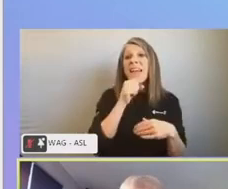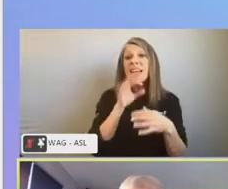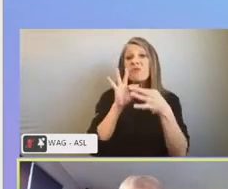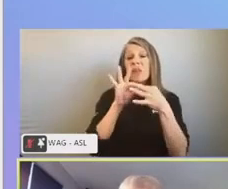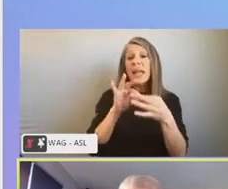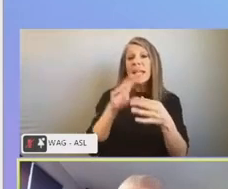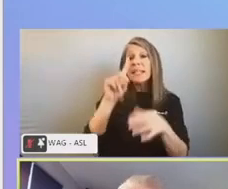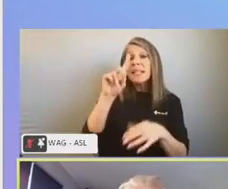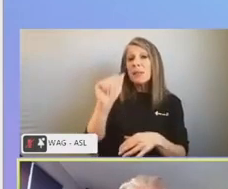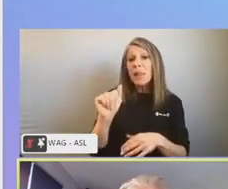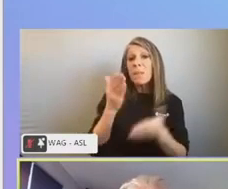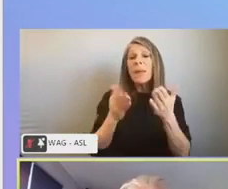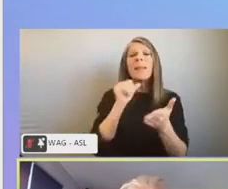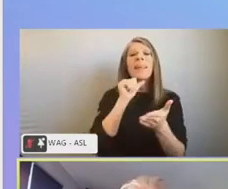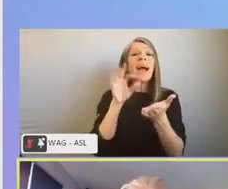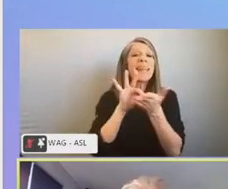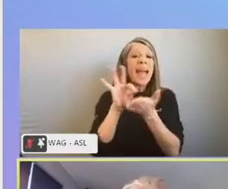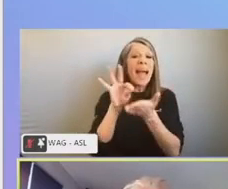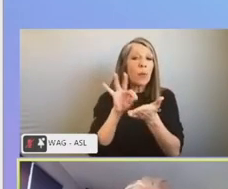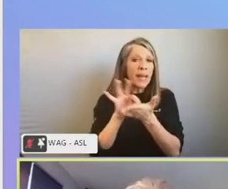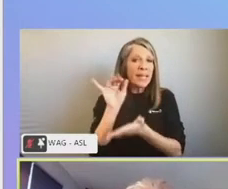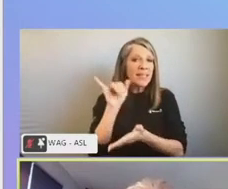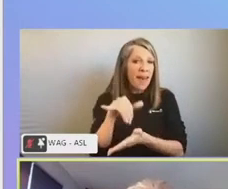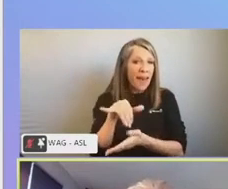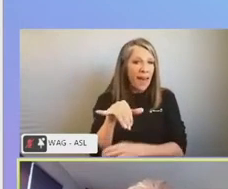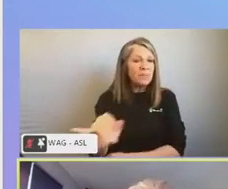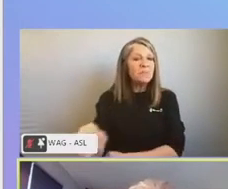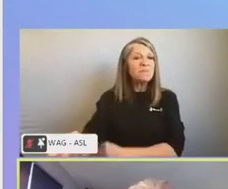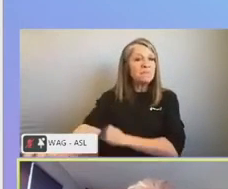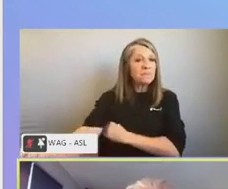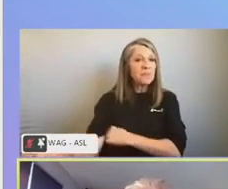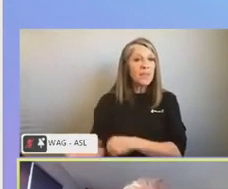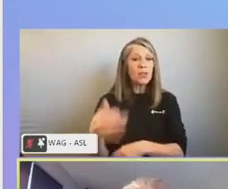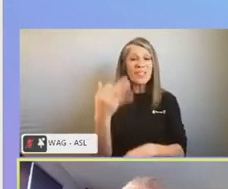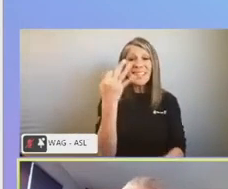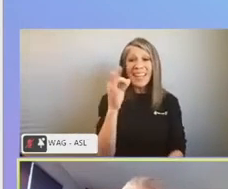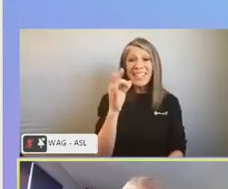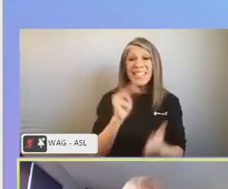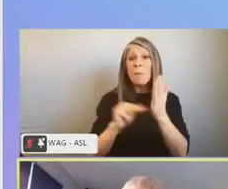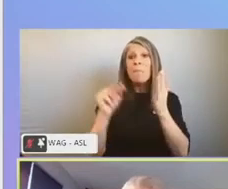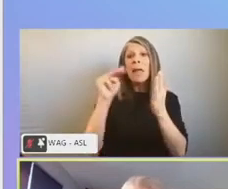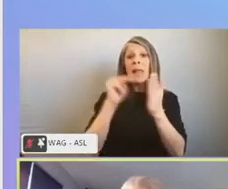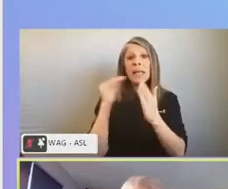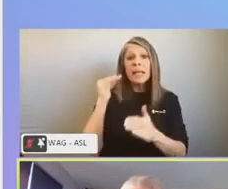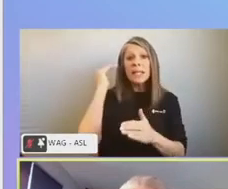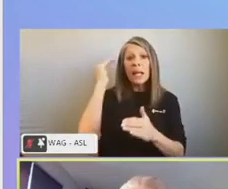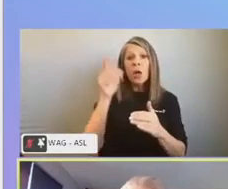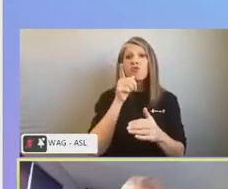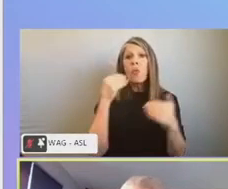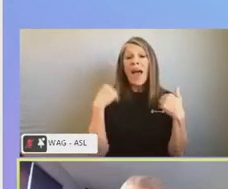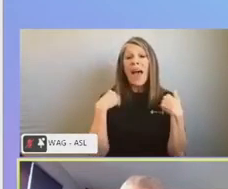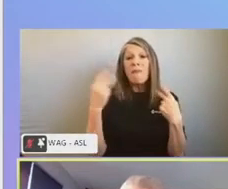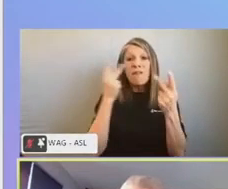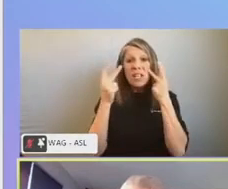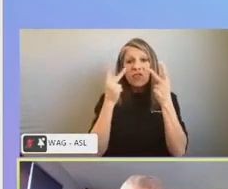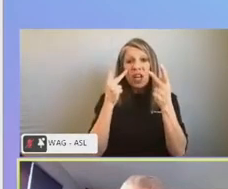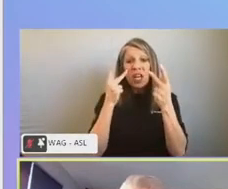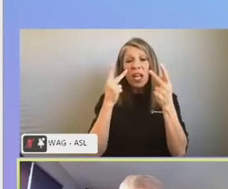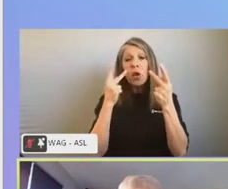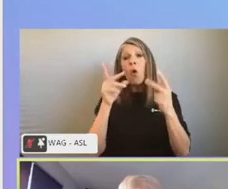form of disability. That is 18 million adults over 65 have age related disabilities that might not be counted in